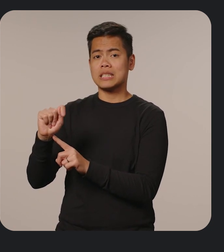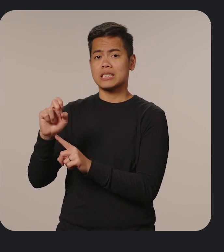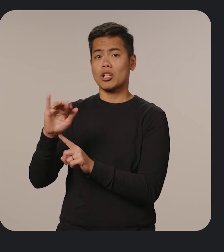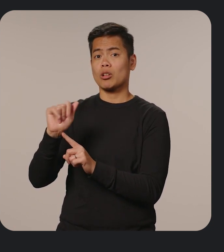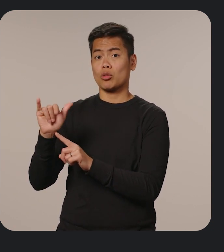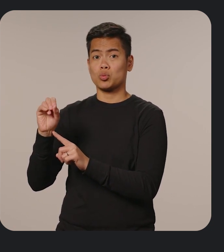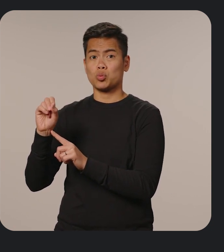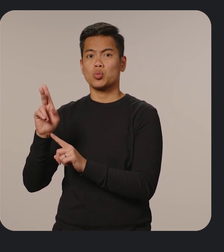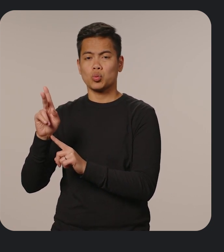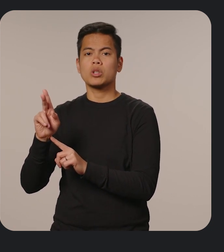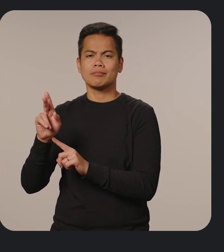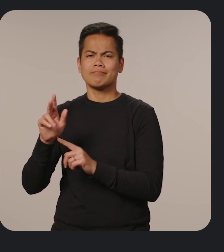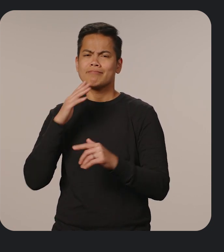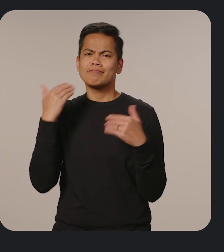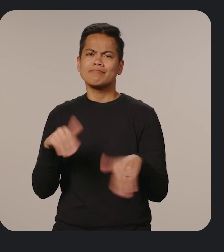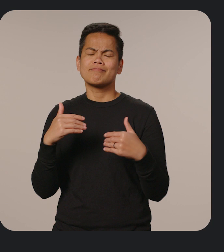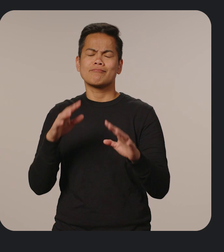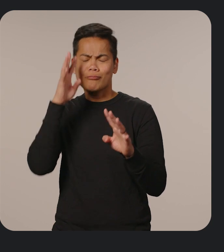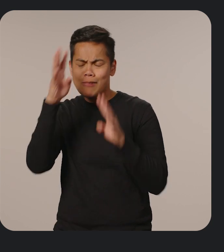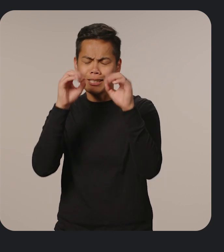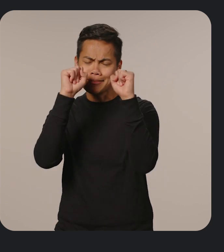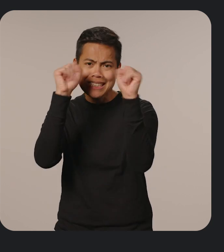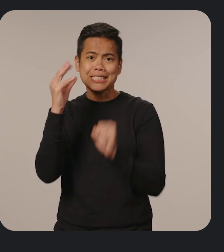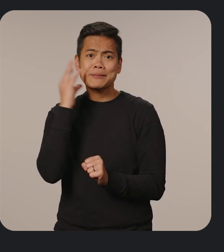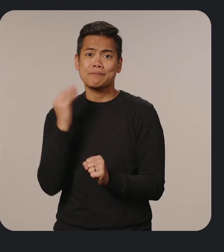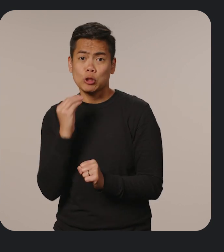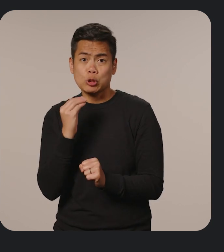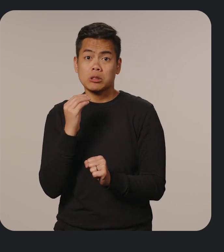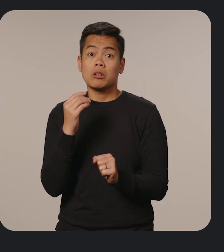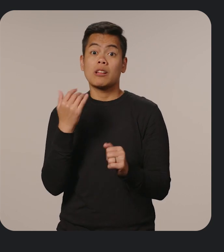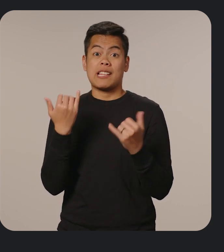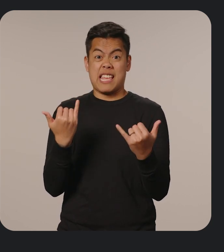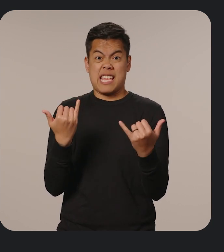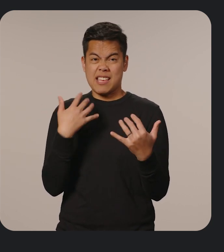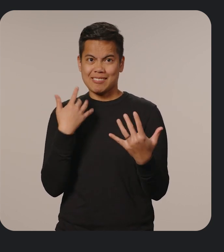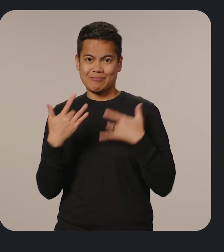Next up, Aneesha will dive into the details of motion and color updates to showcase these foundations